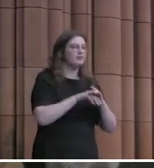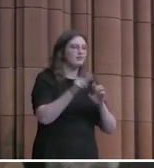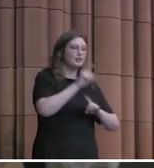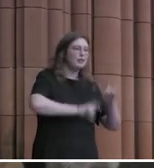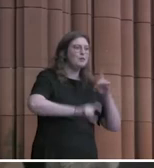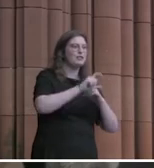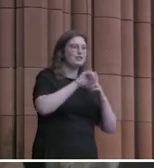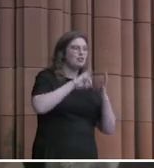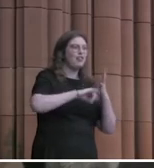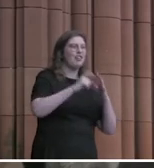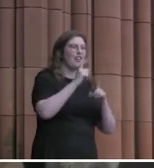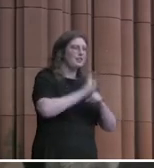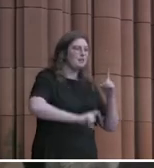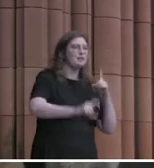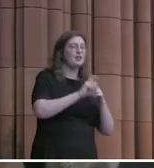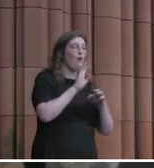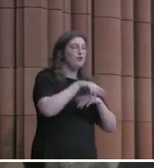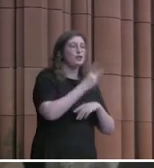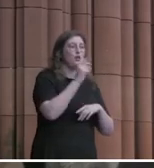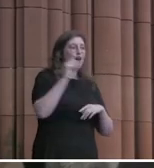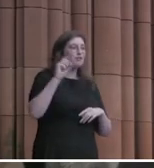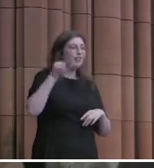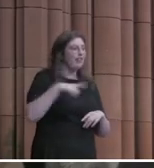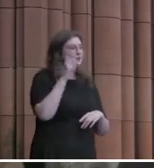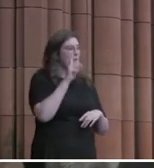than 200,000 people around the world.